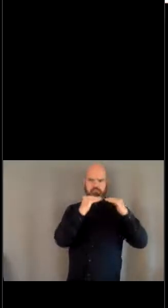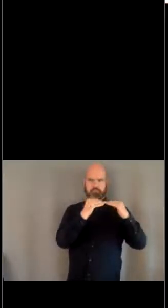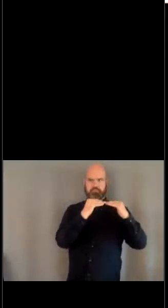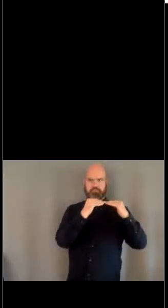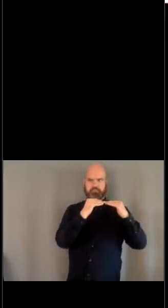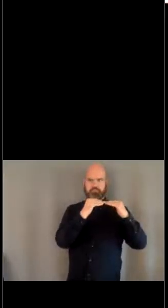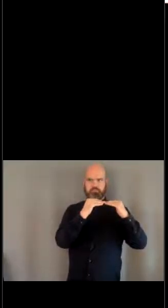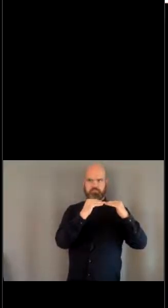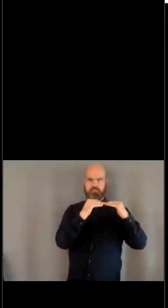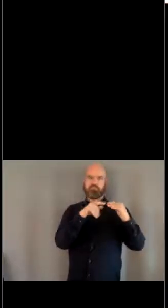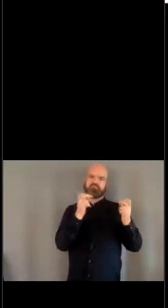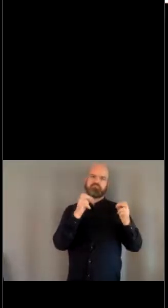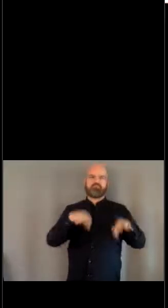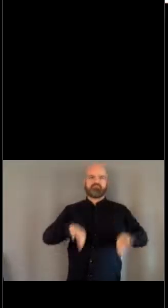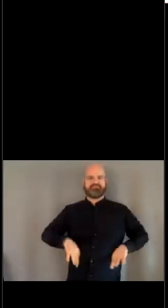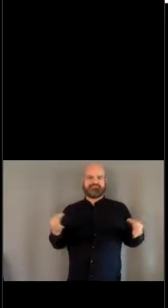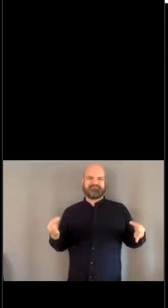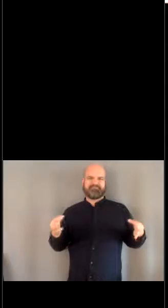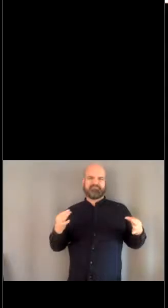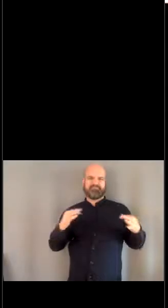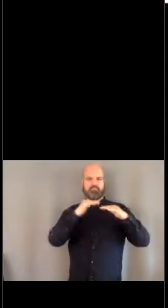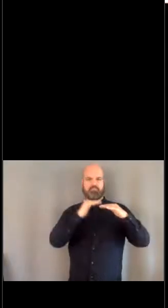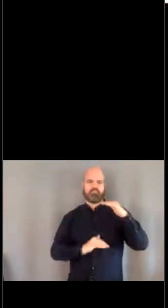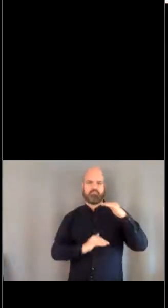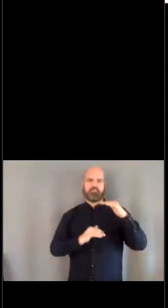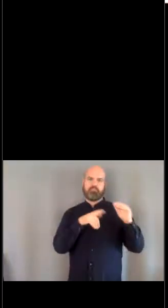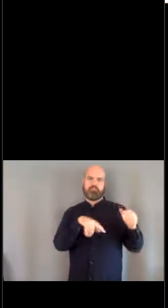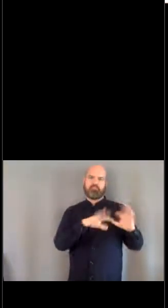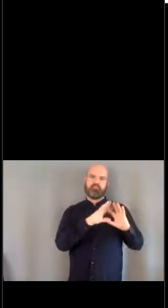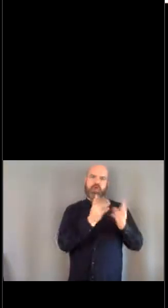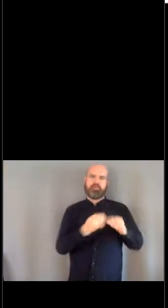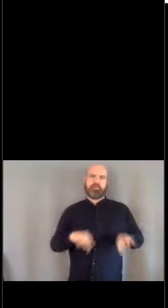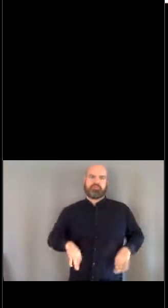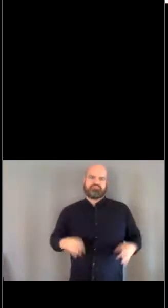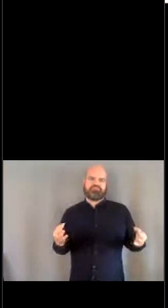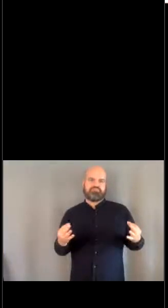So both of these people would qualify for benefits,